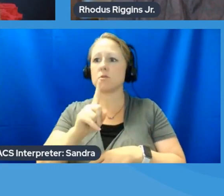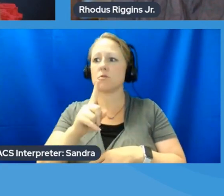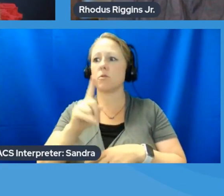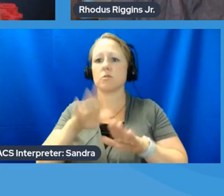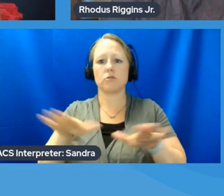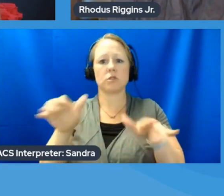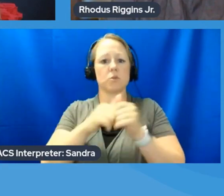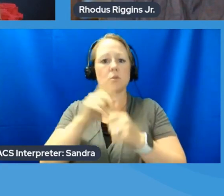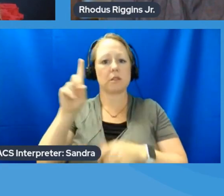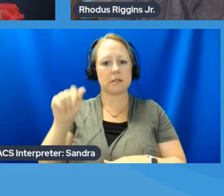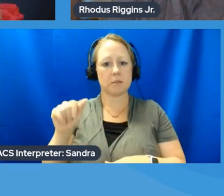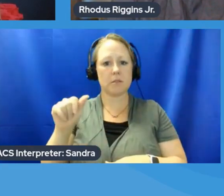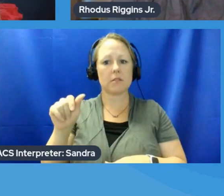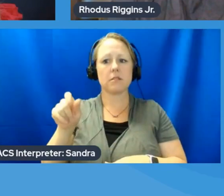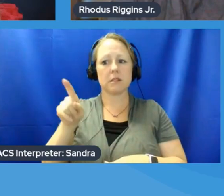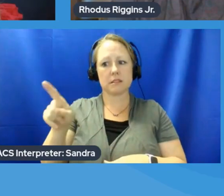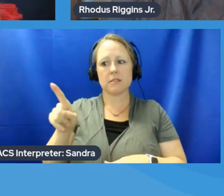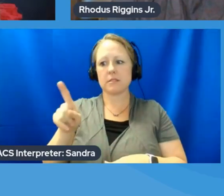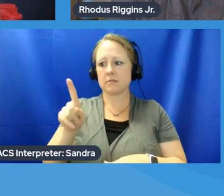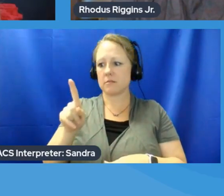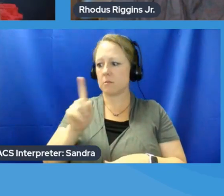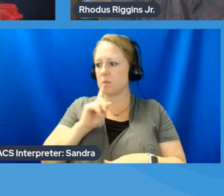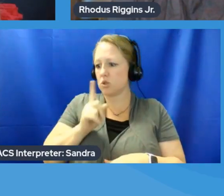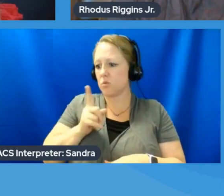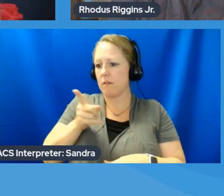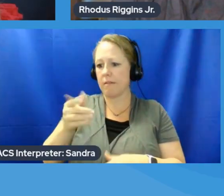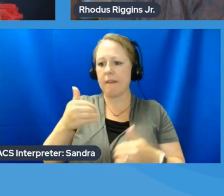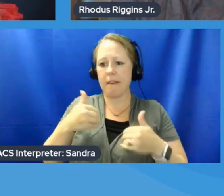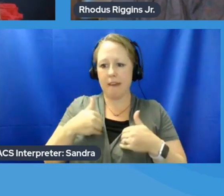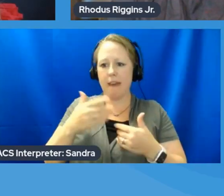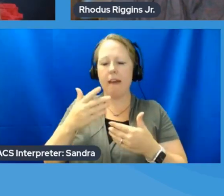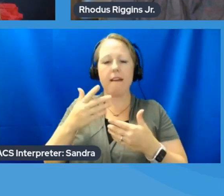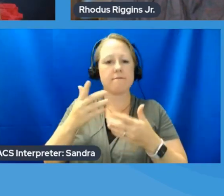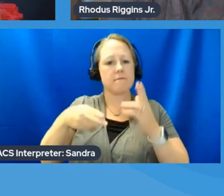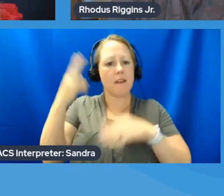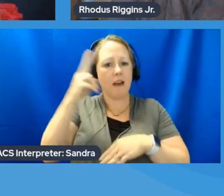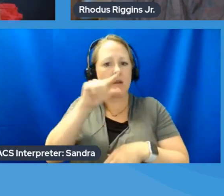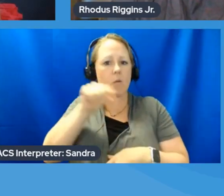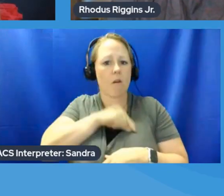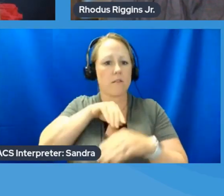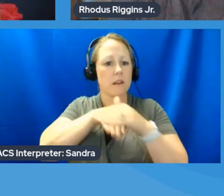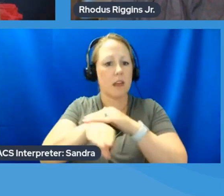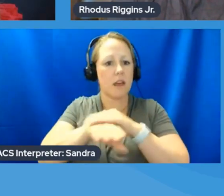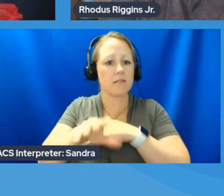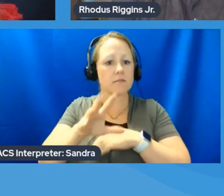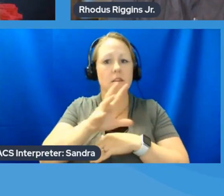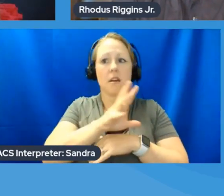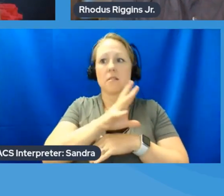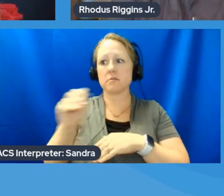just high quality access and participation in inclusive environments.